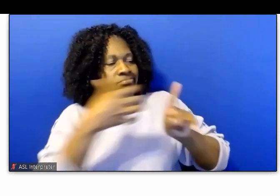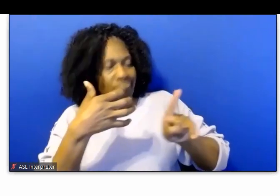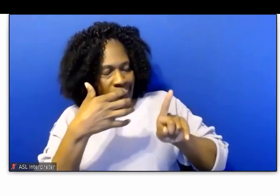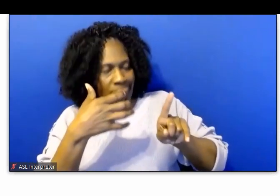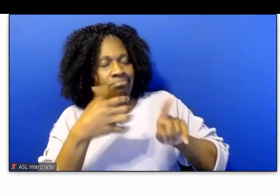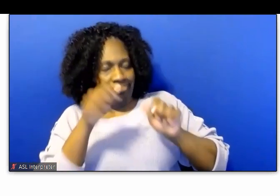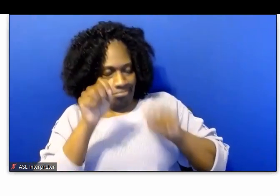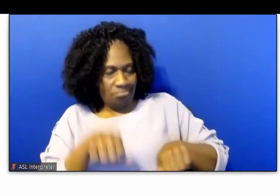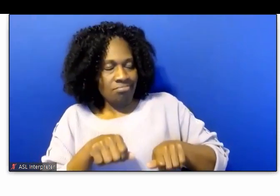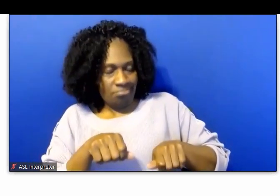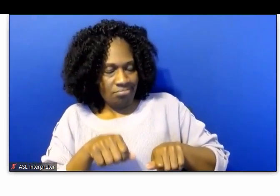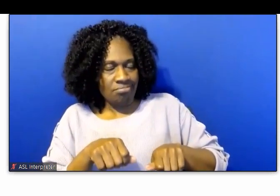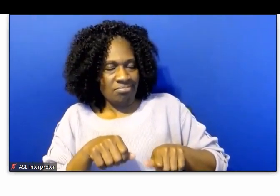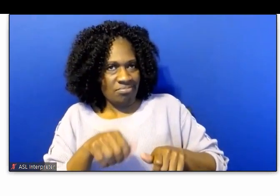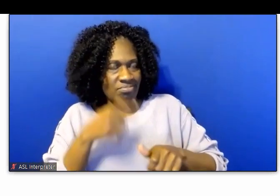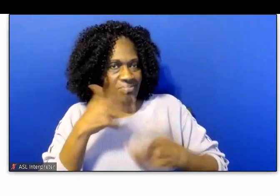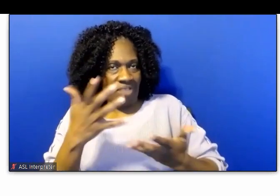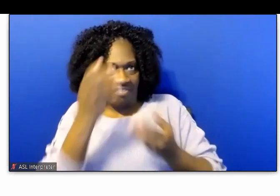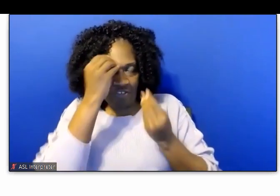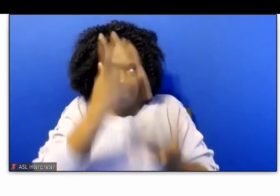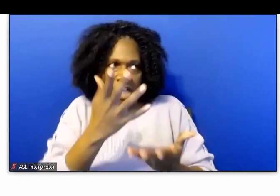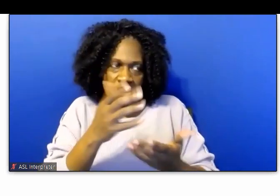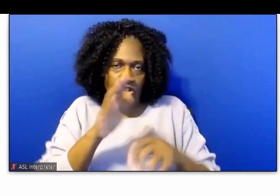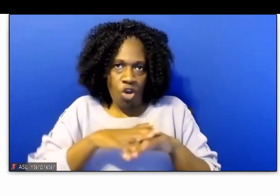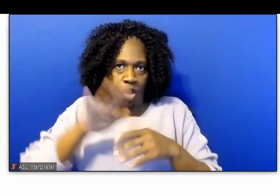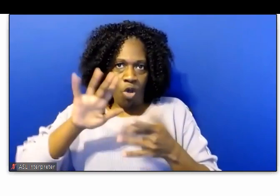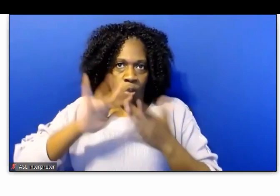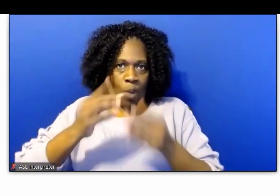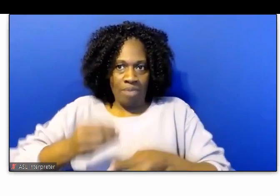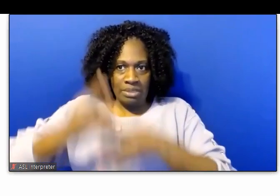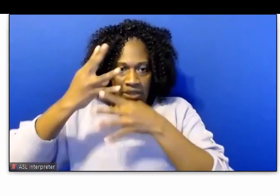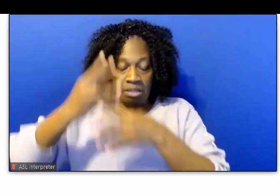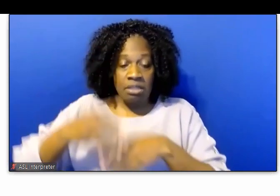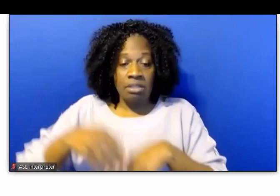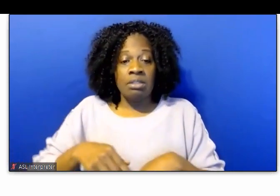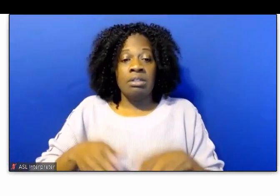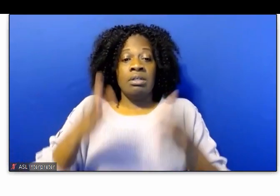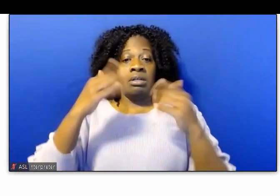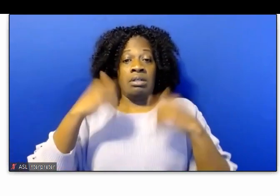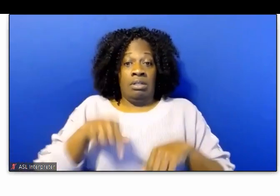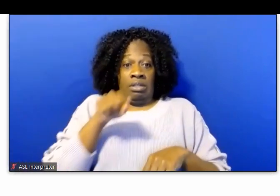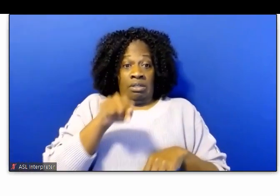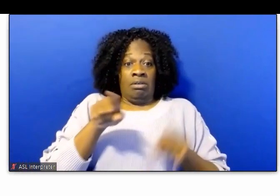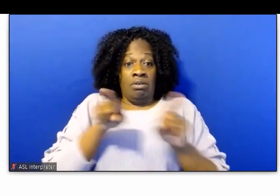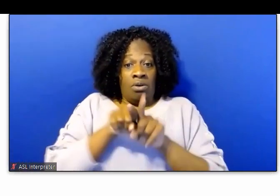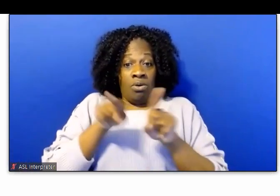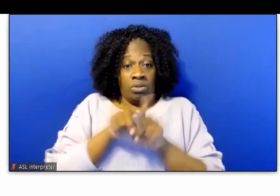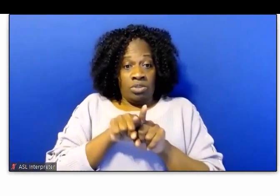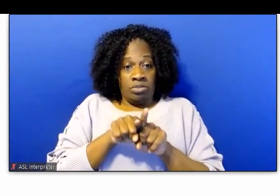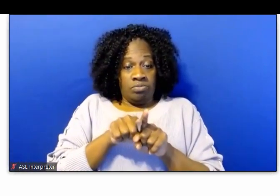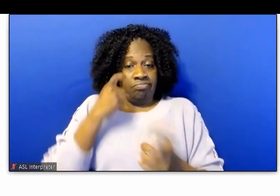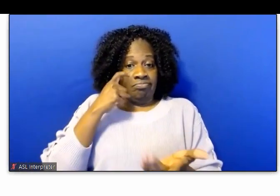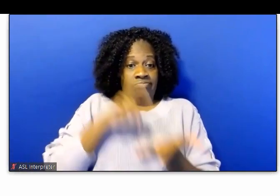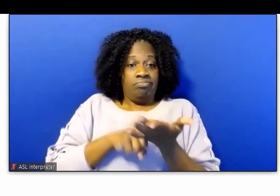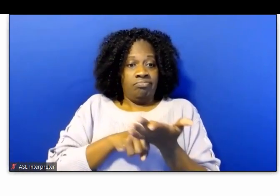and get a ton of more resources on their website [ADAsoutheast.org] On this slide is also a little "Celebrate the ADA"